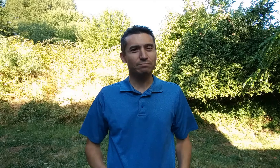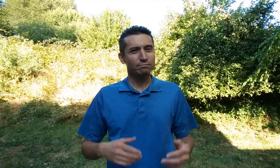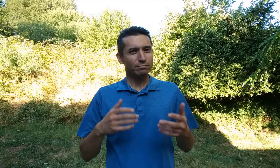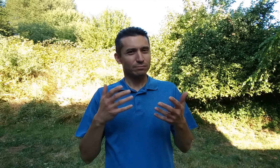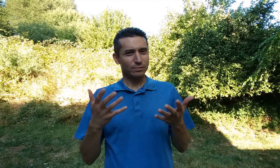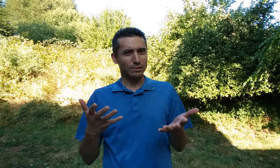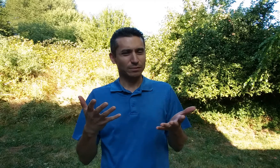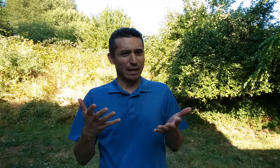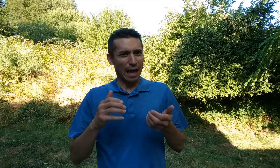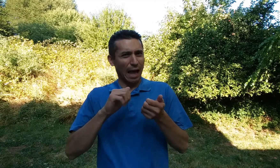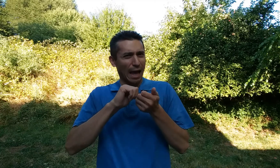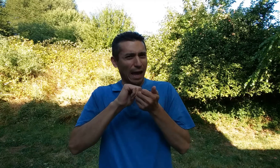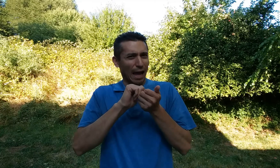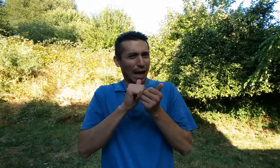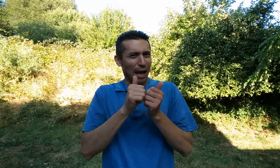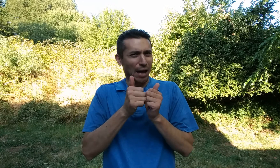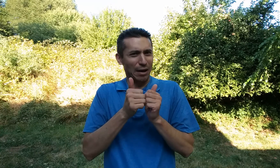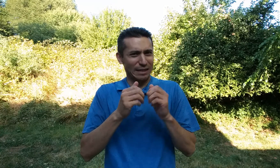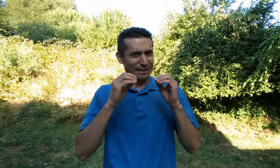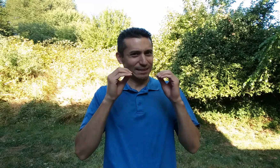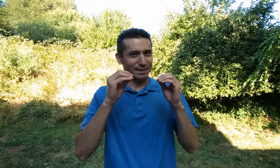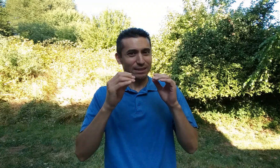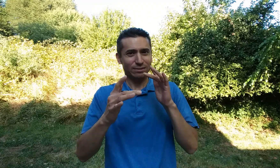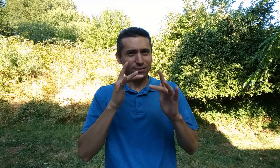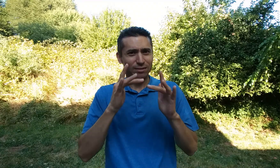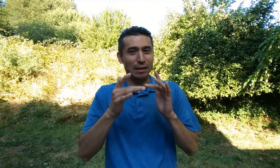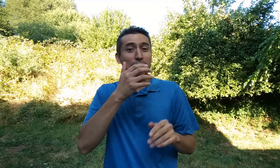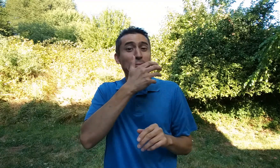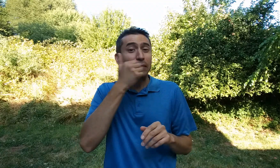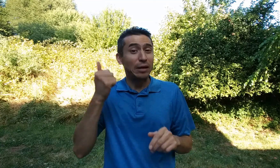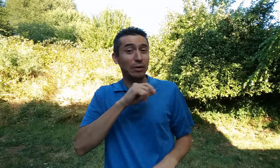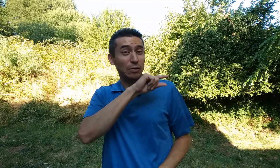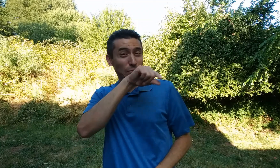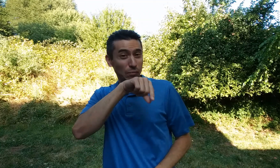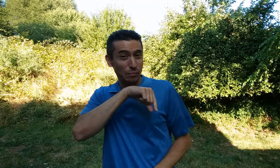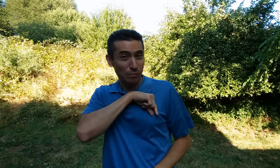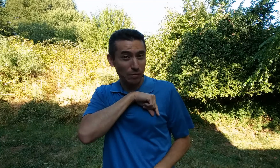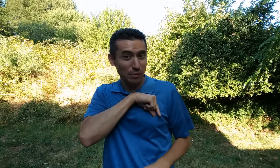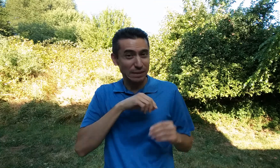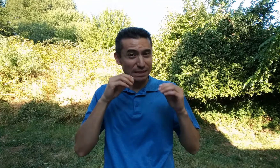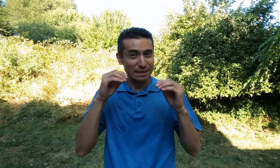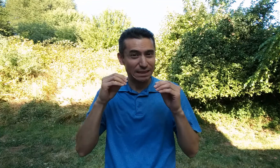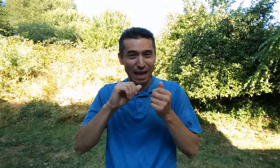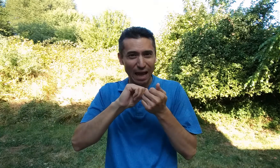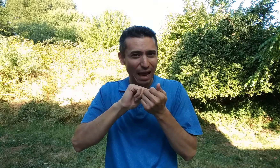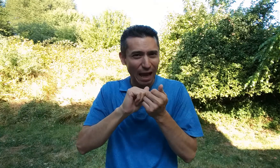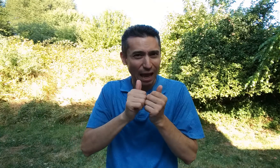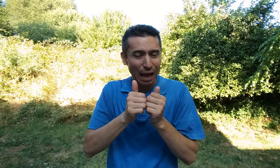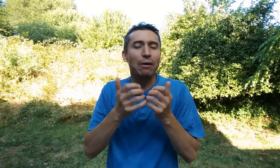So, how will remote instruction be better quality instruction?